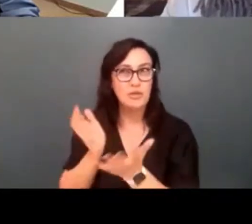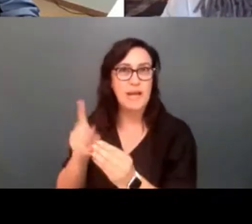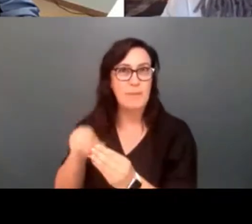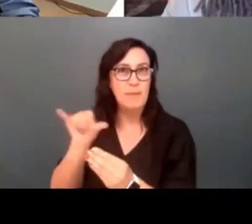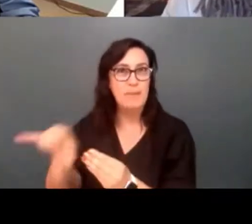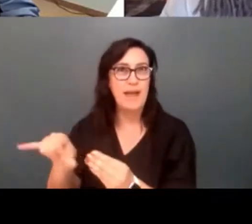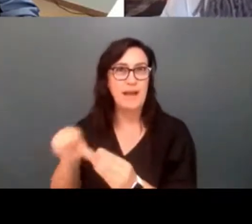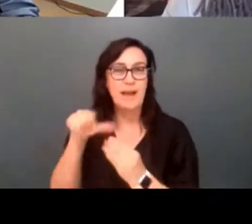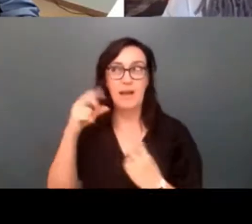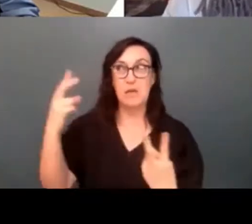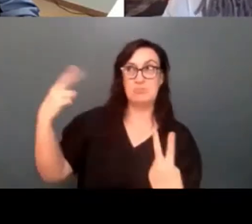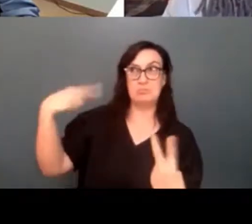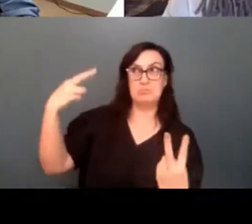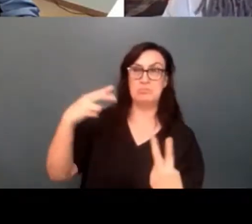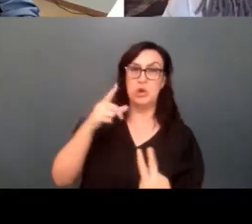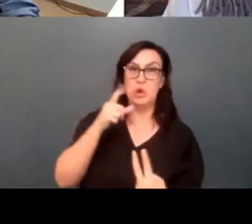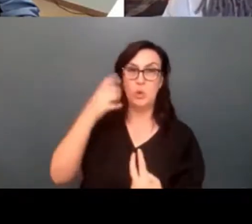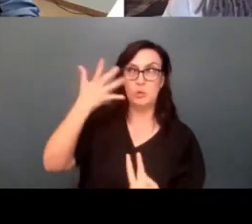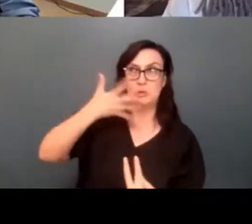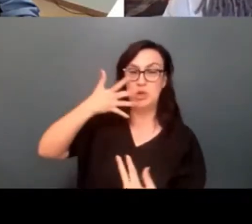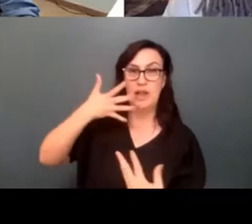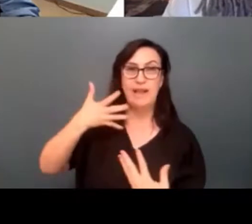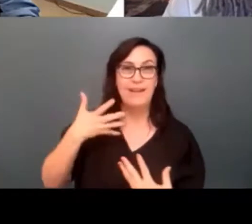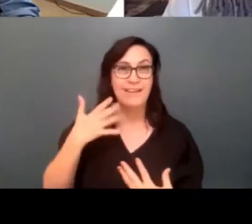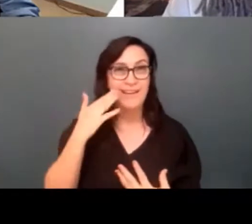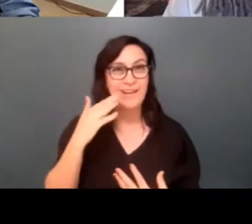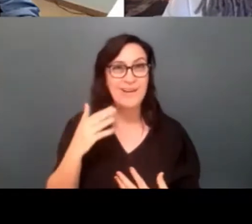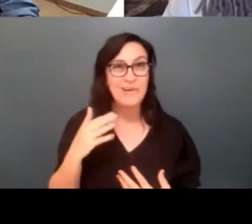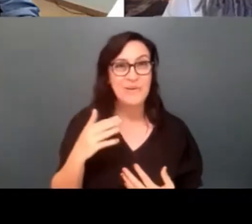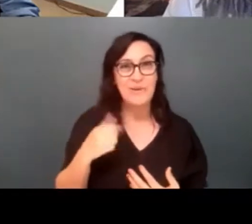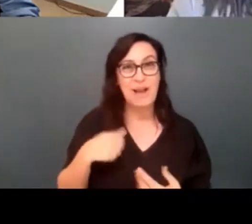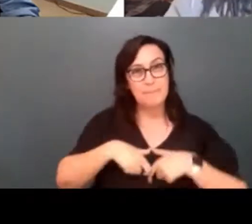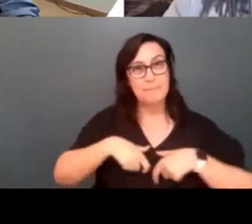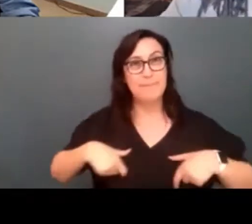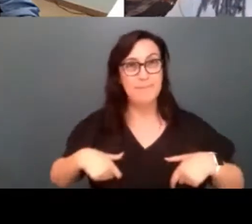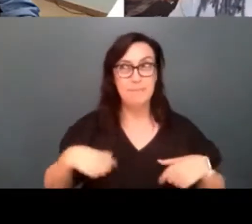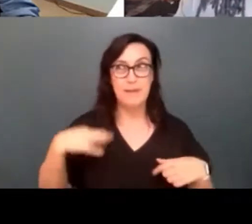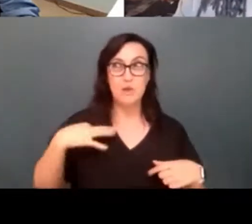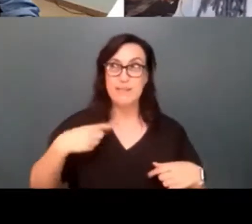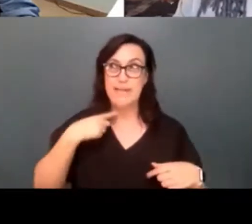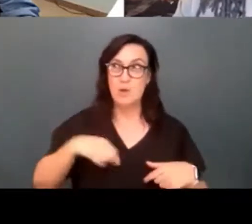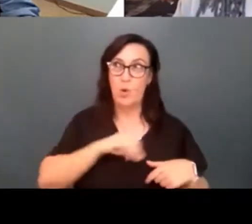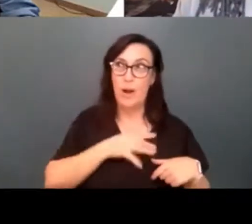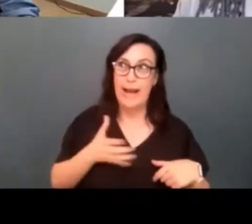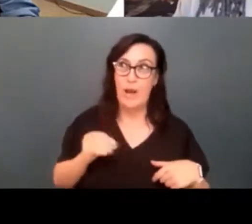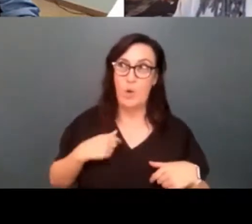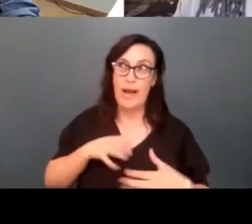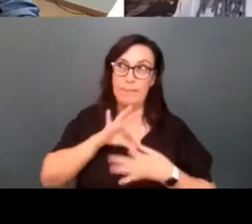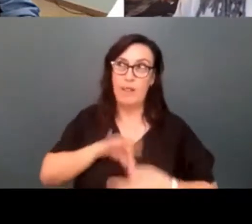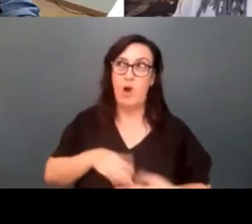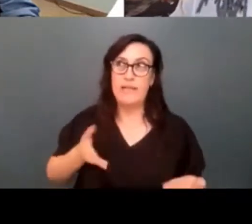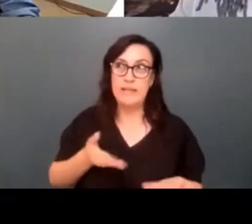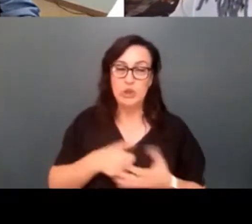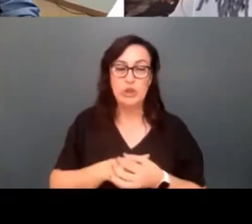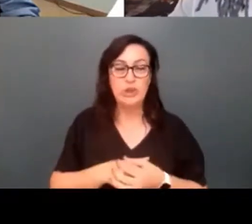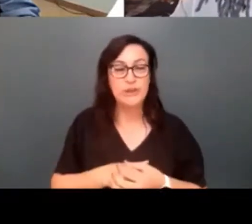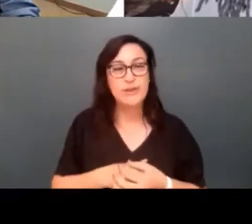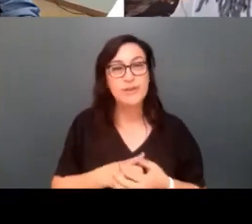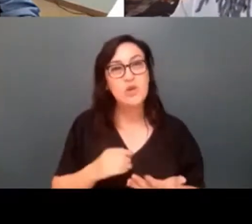in the audience are hearing this because we can't discuss data and equity without addressing and